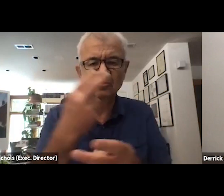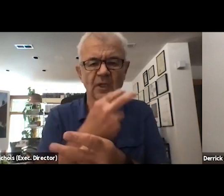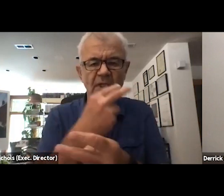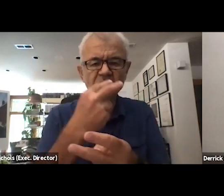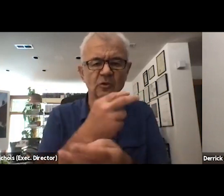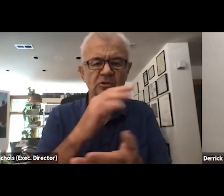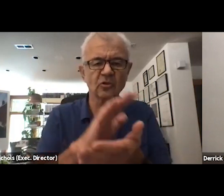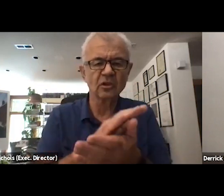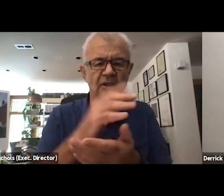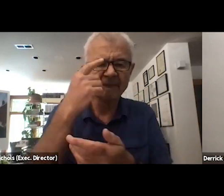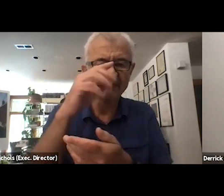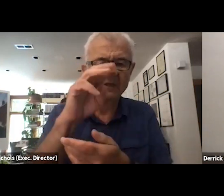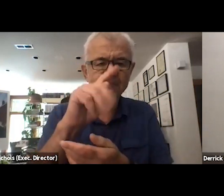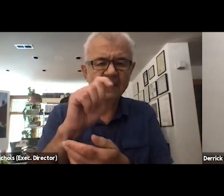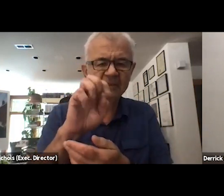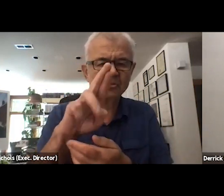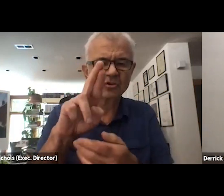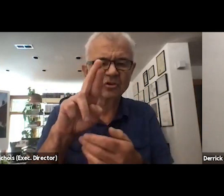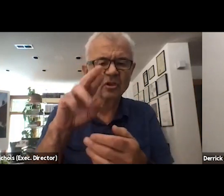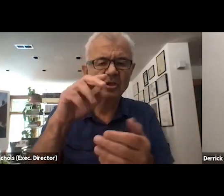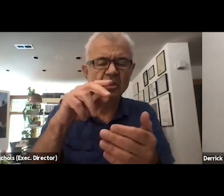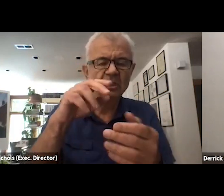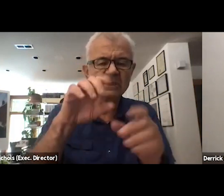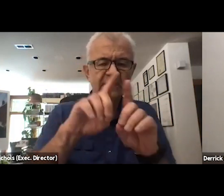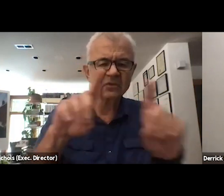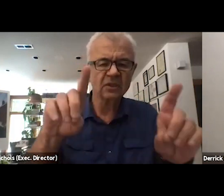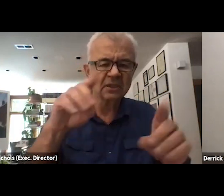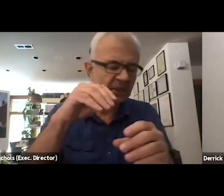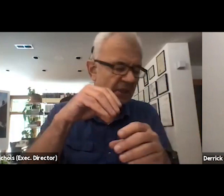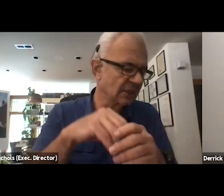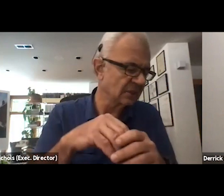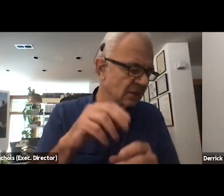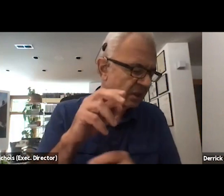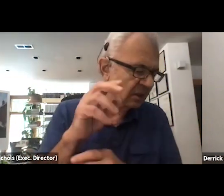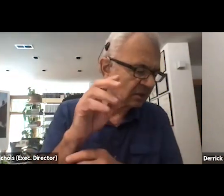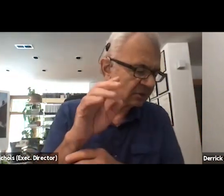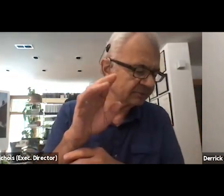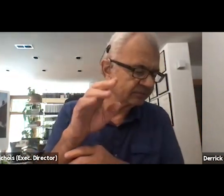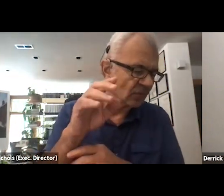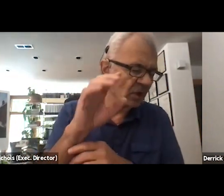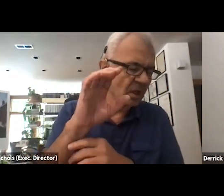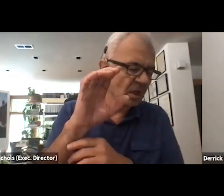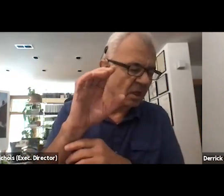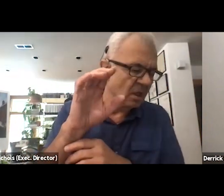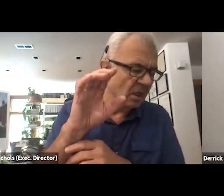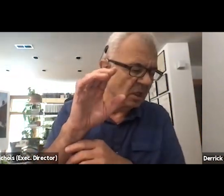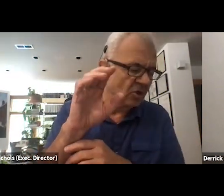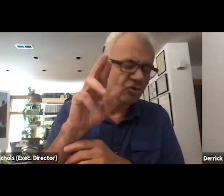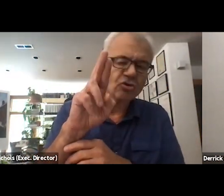And then he went to grad school to get his Master's Degree at Georgetown University in